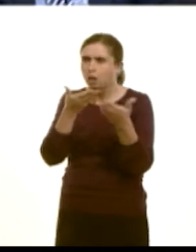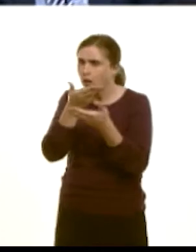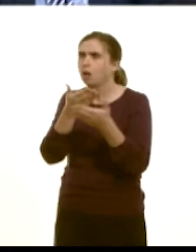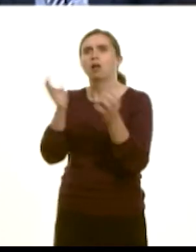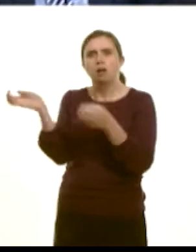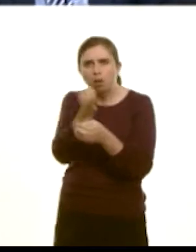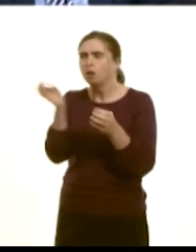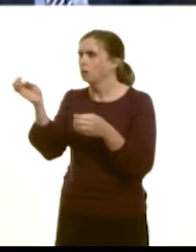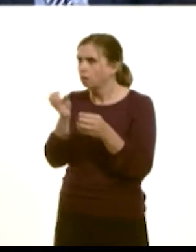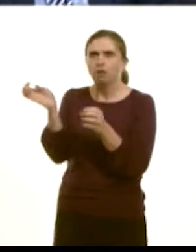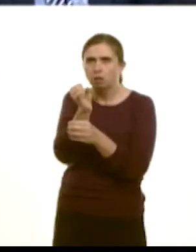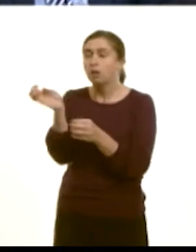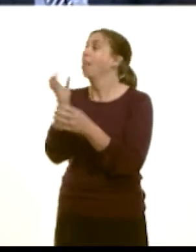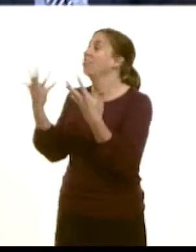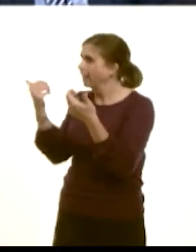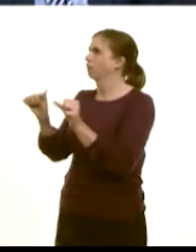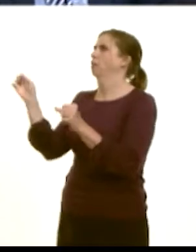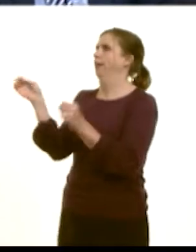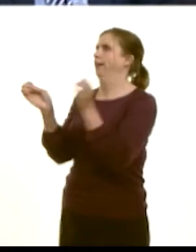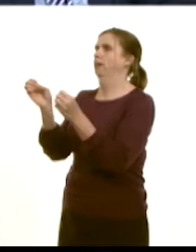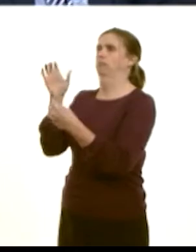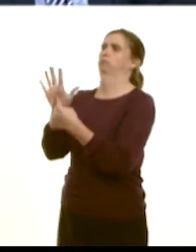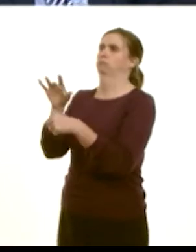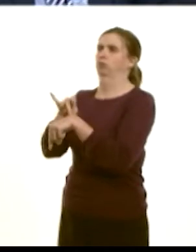It is important that people get access to the treatment that they require.